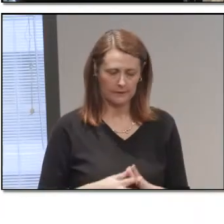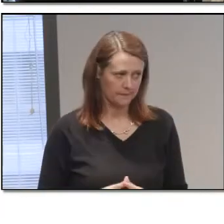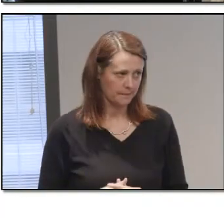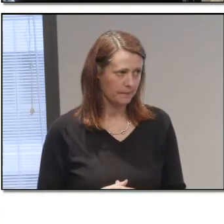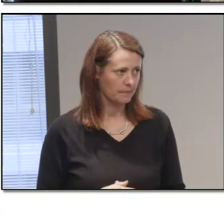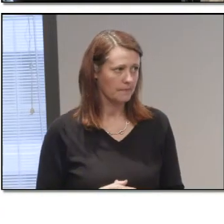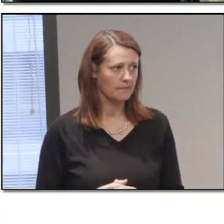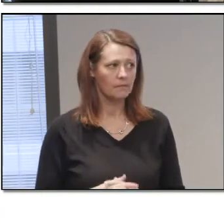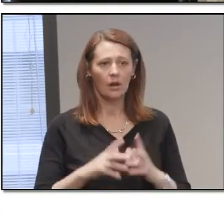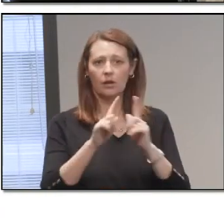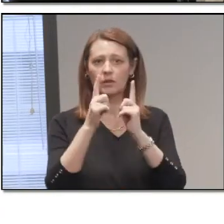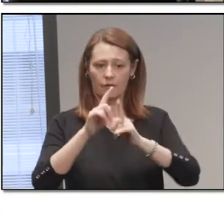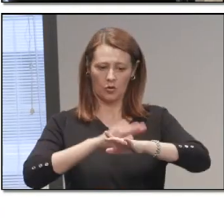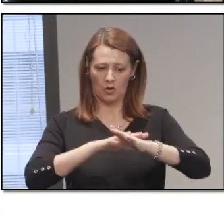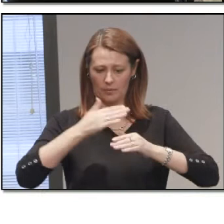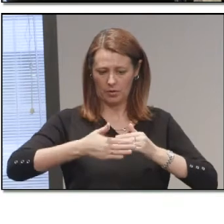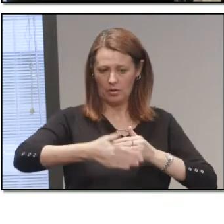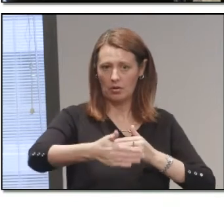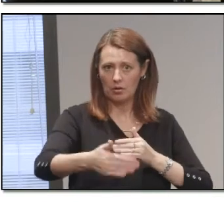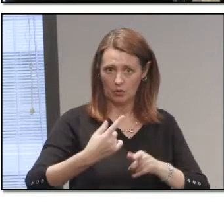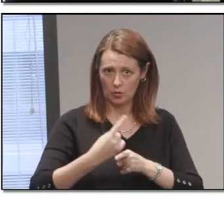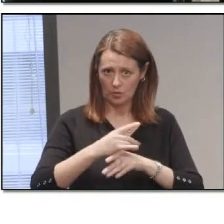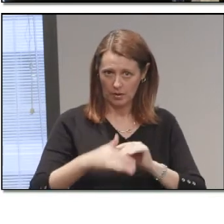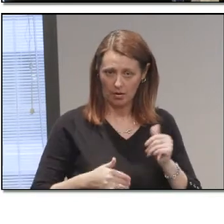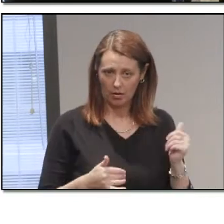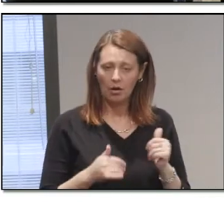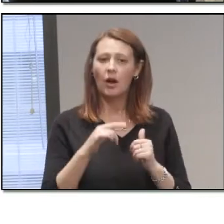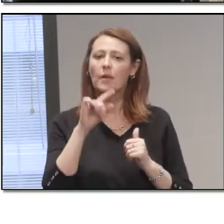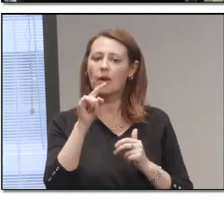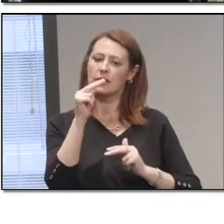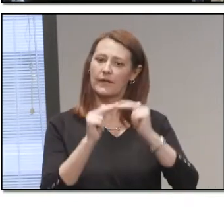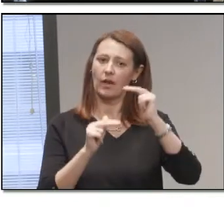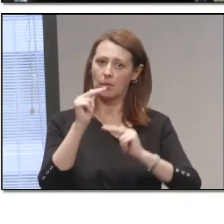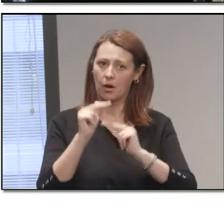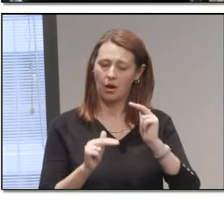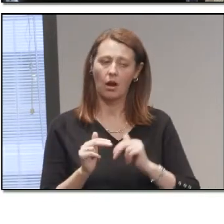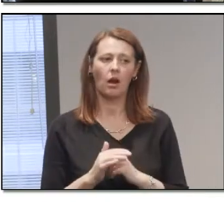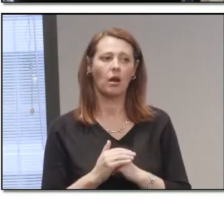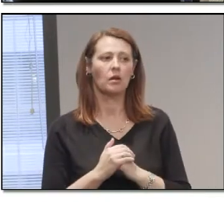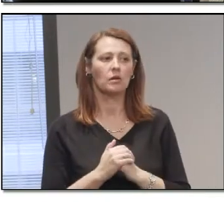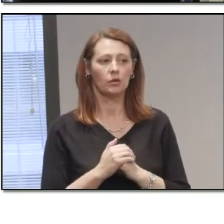the different periods that are talked about, but the development is shown at the bottom.